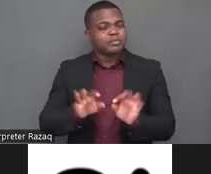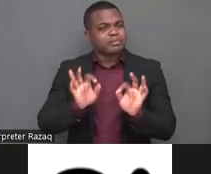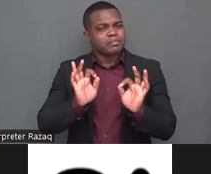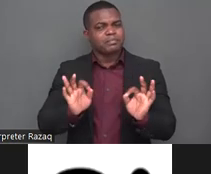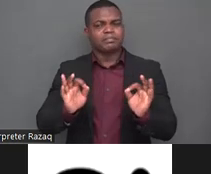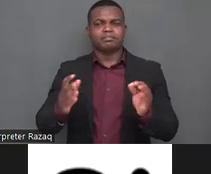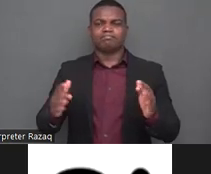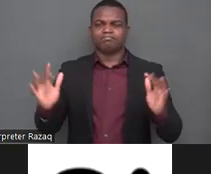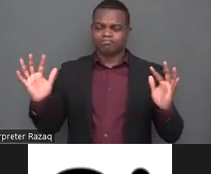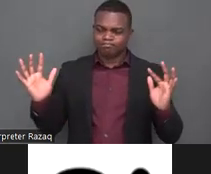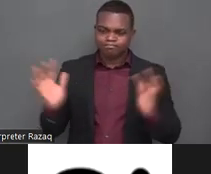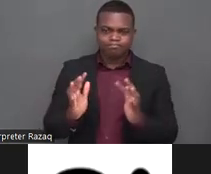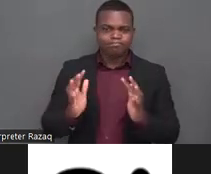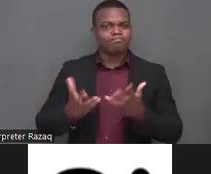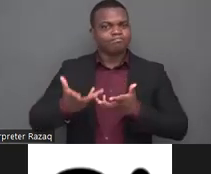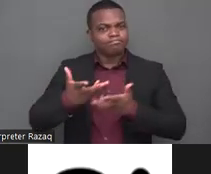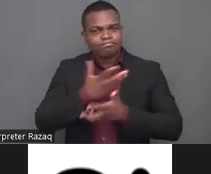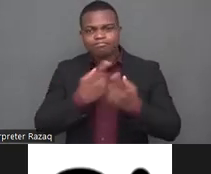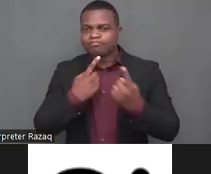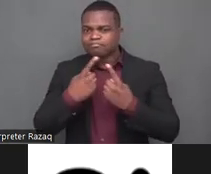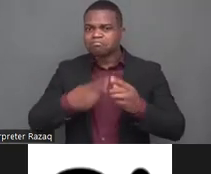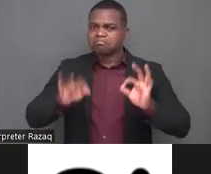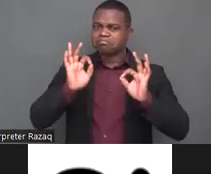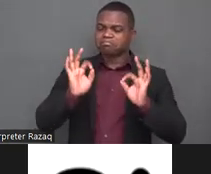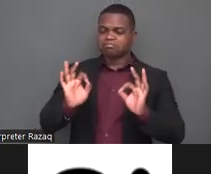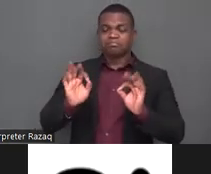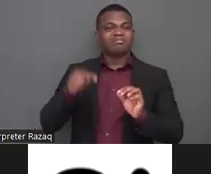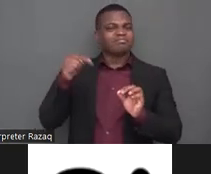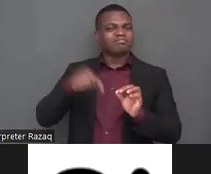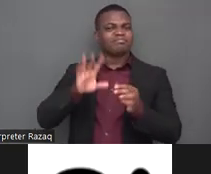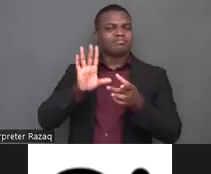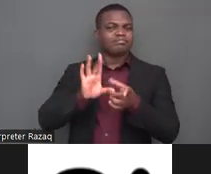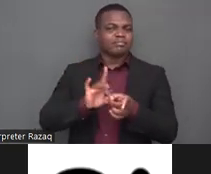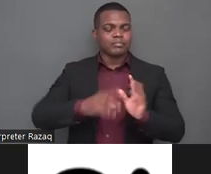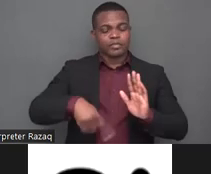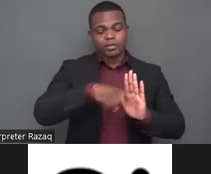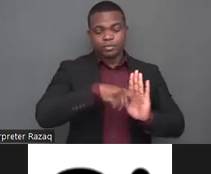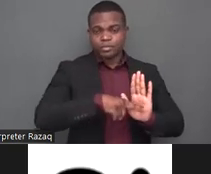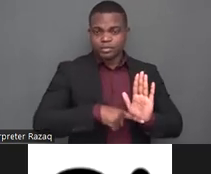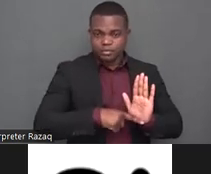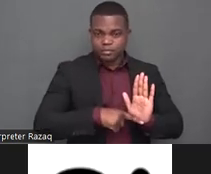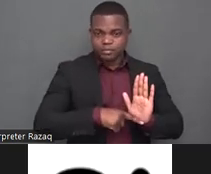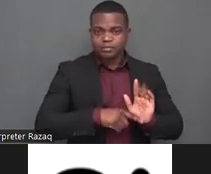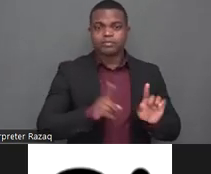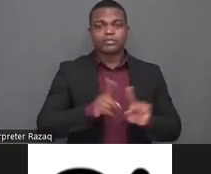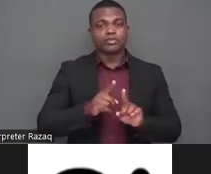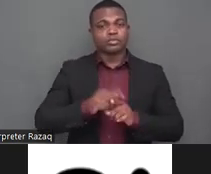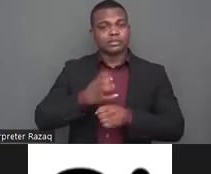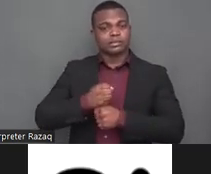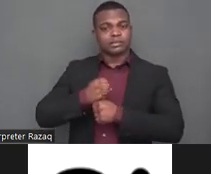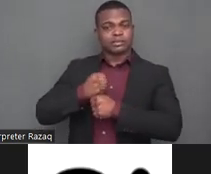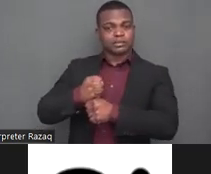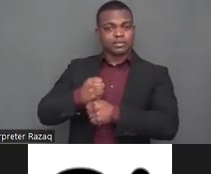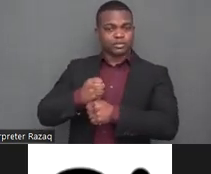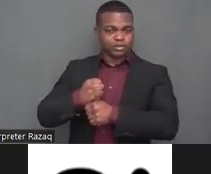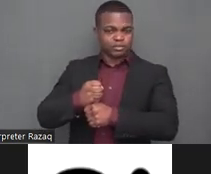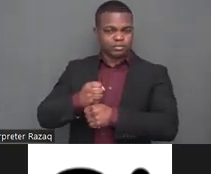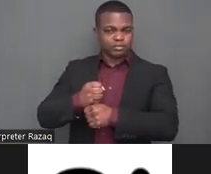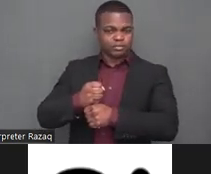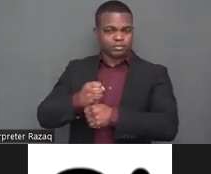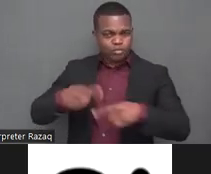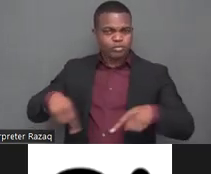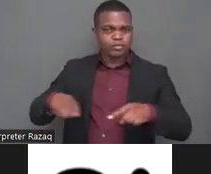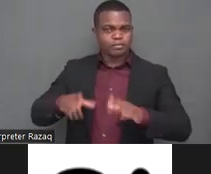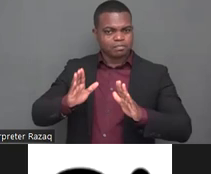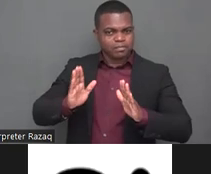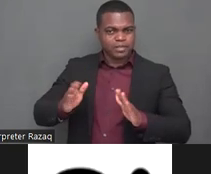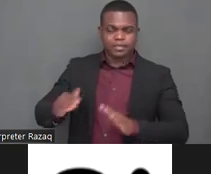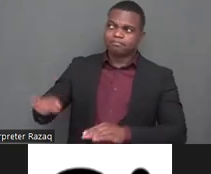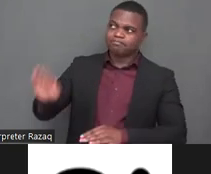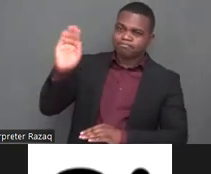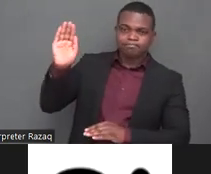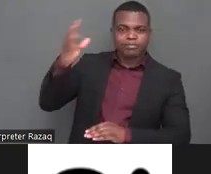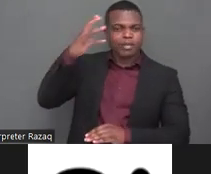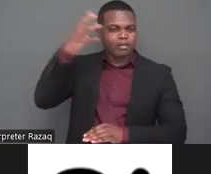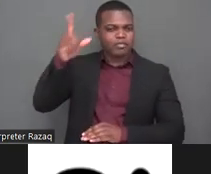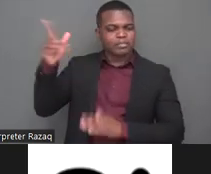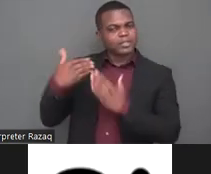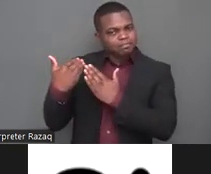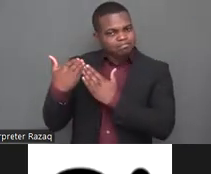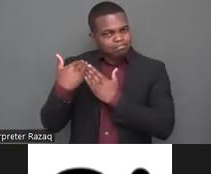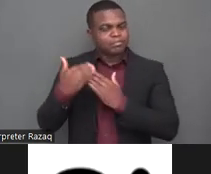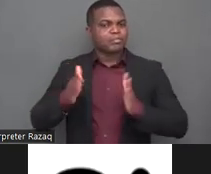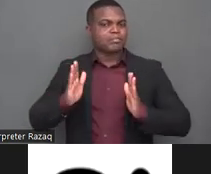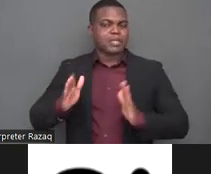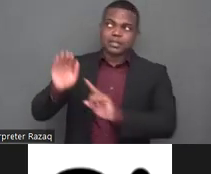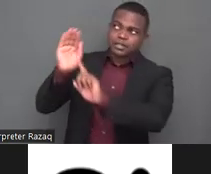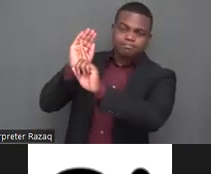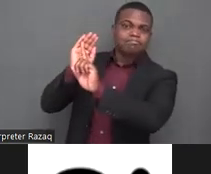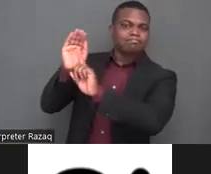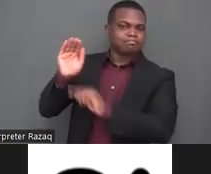to uh to be to be accounted by the government so uh any so uh i was are you i was uh asked to